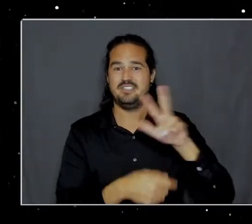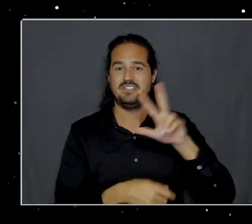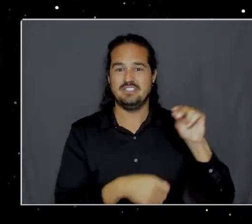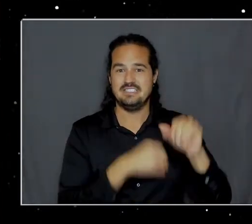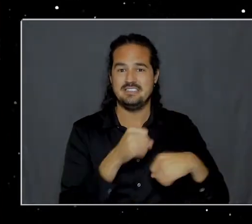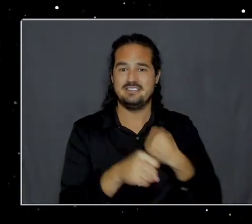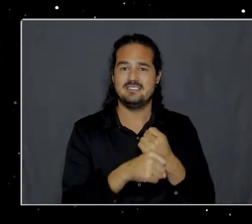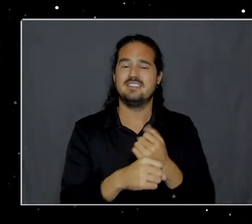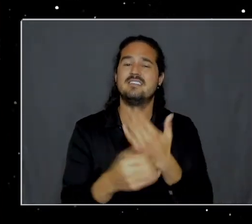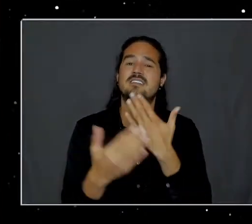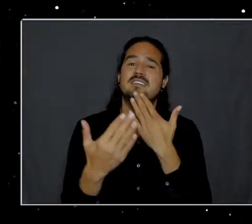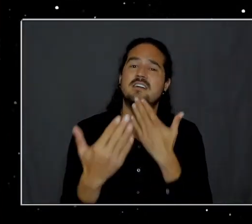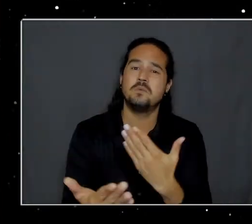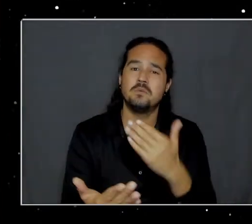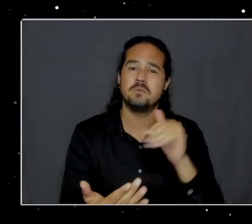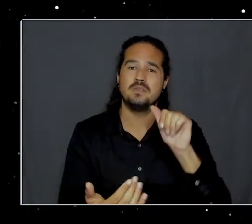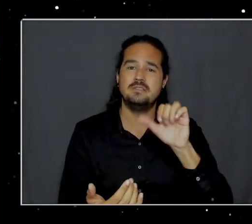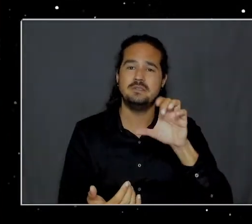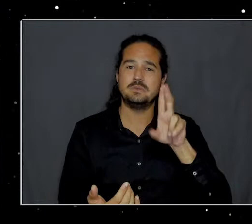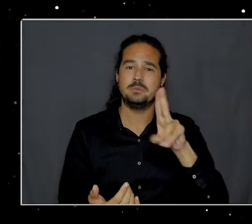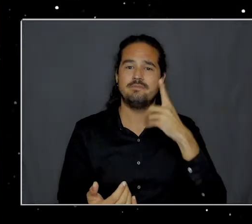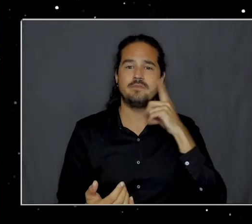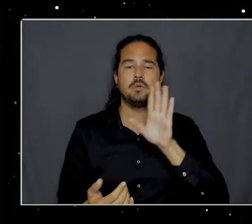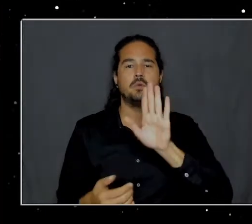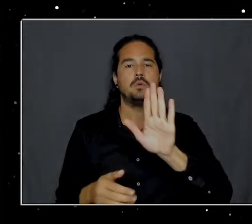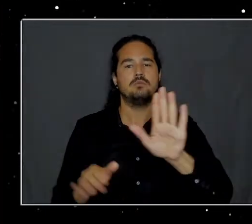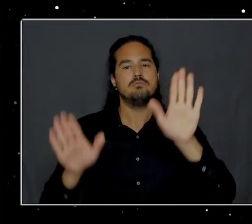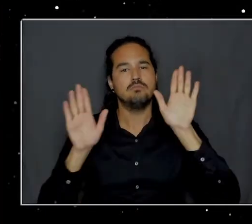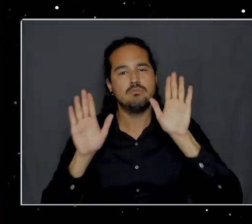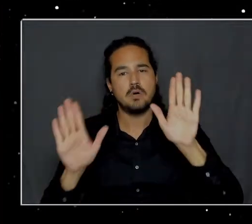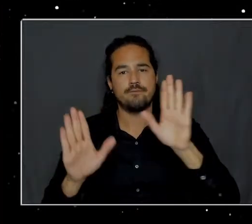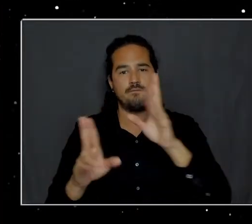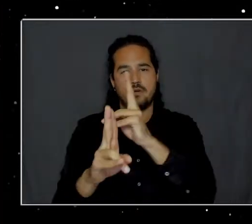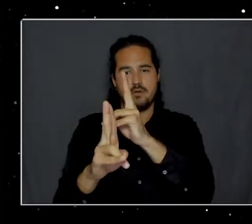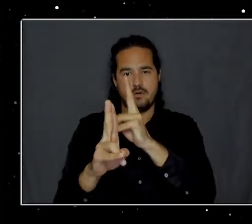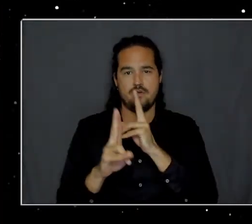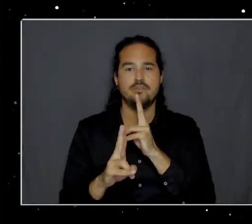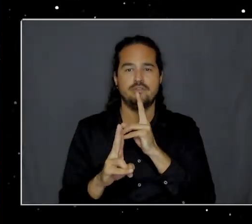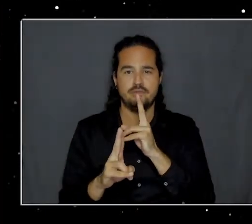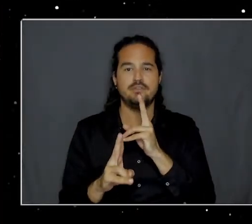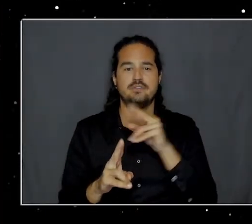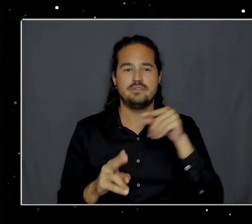I WANT TO THANK THE ACLU FOR